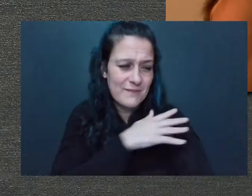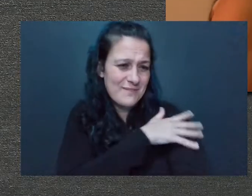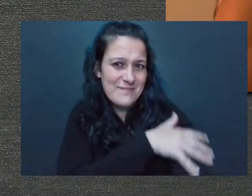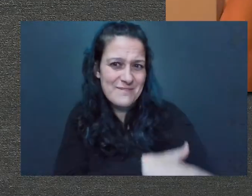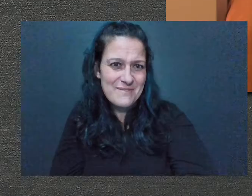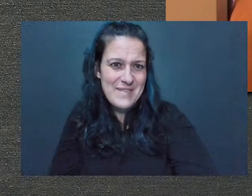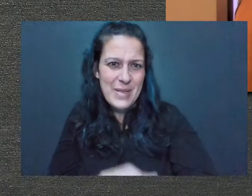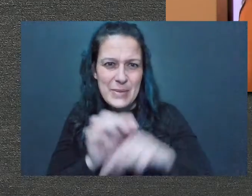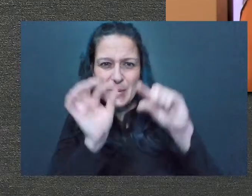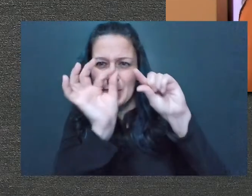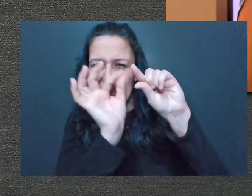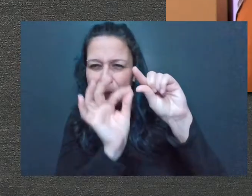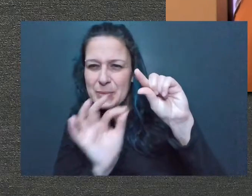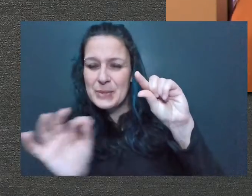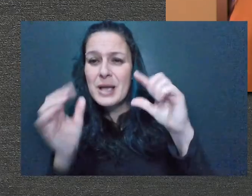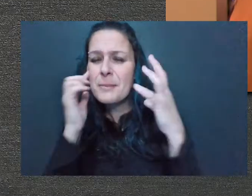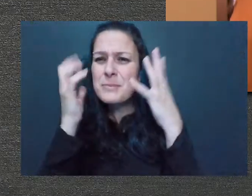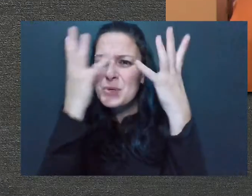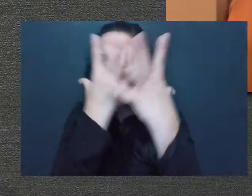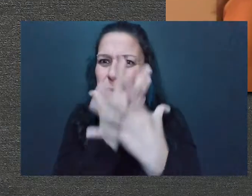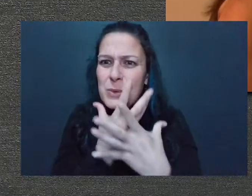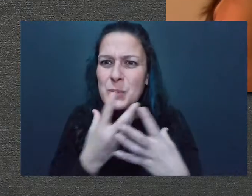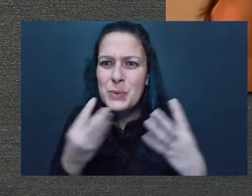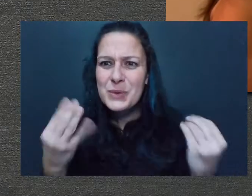Oh my goodness, they are so beautiful, aren't they?